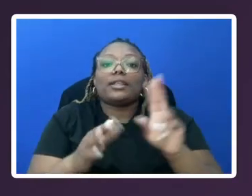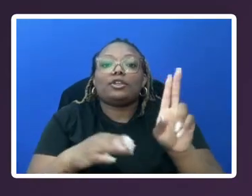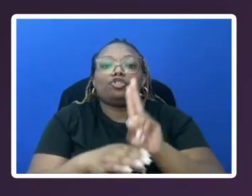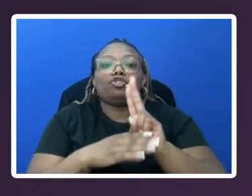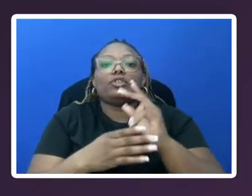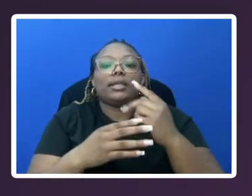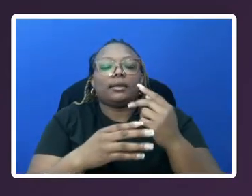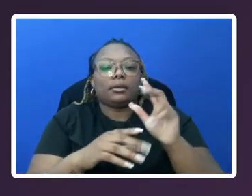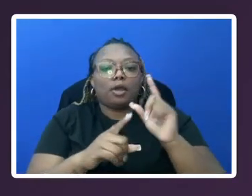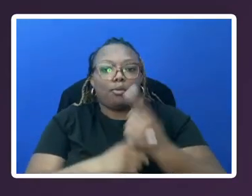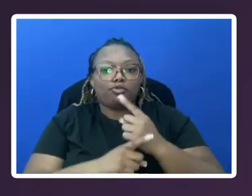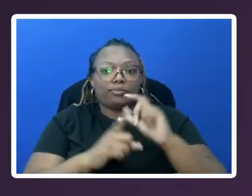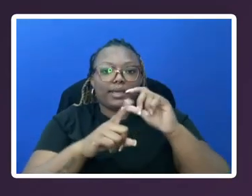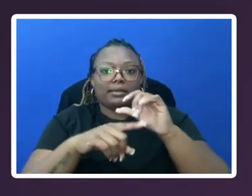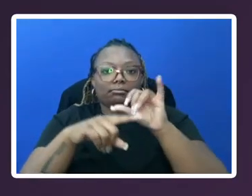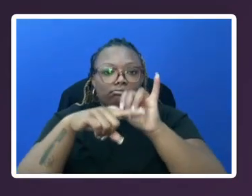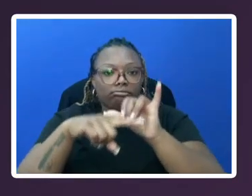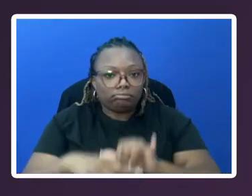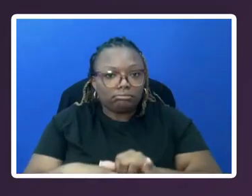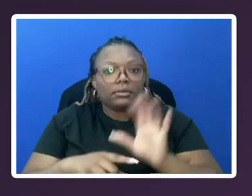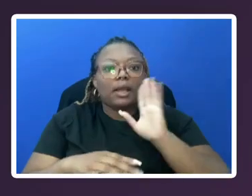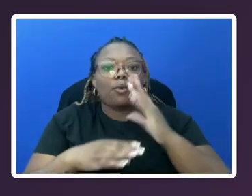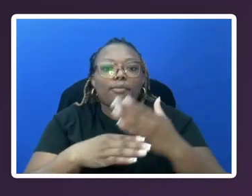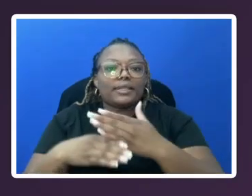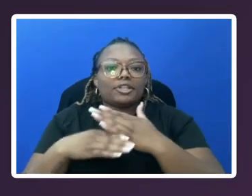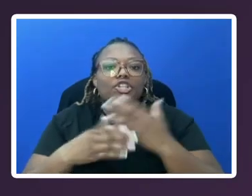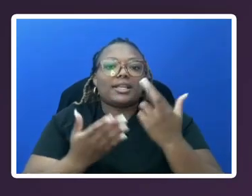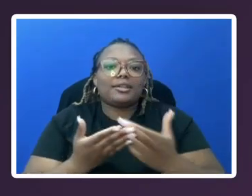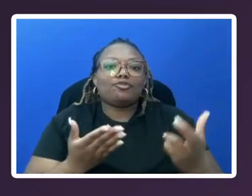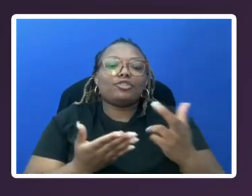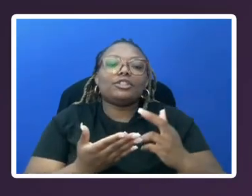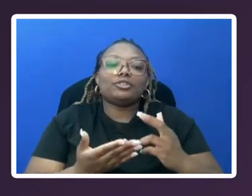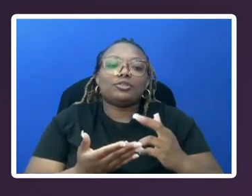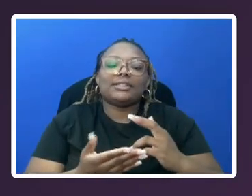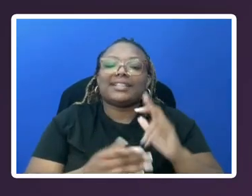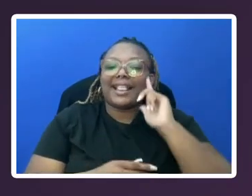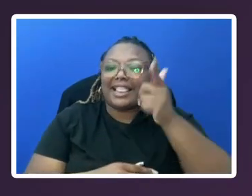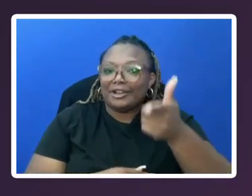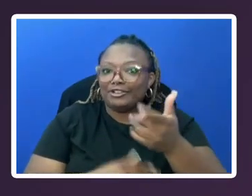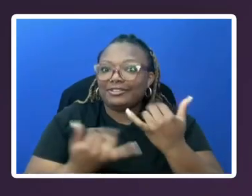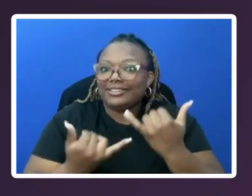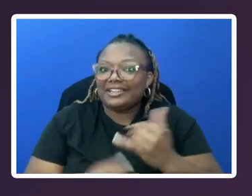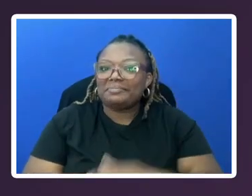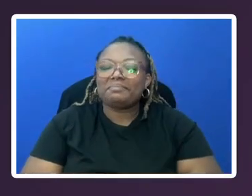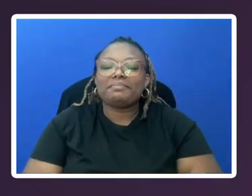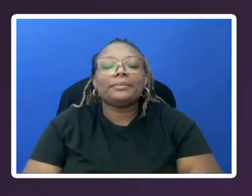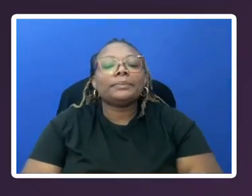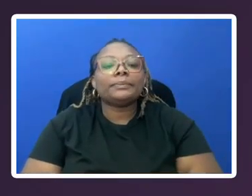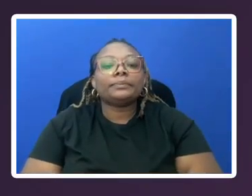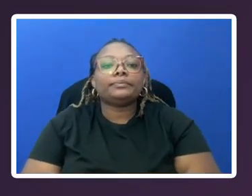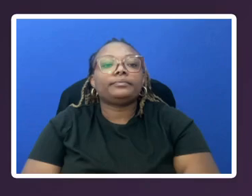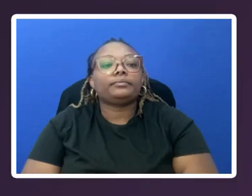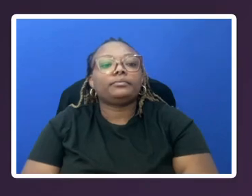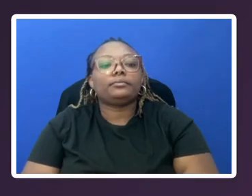which will be shared in the resource links a little bit later.